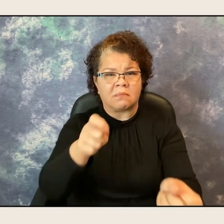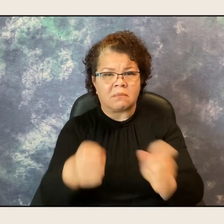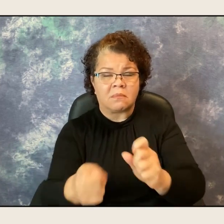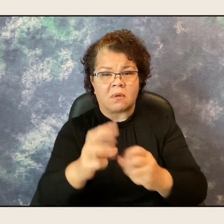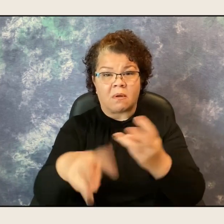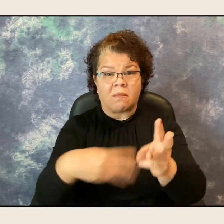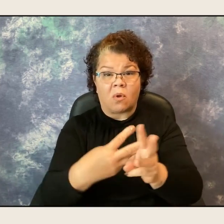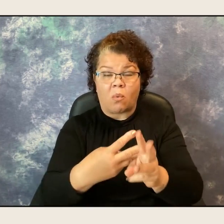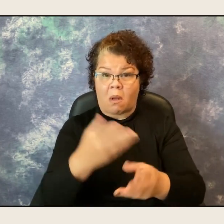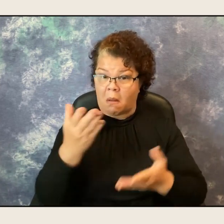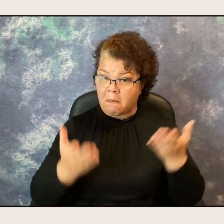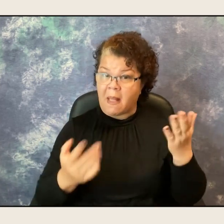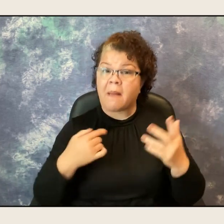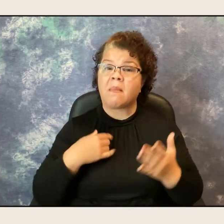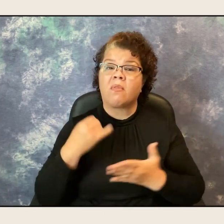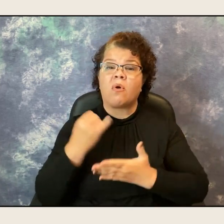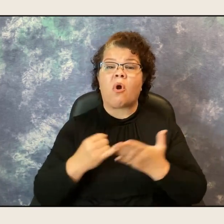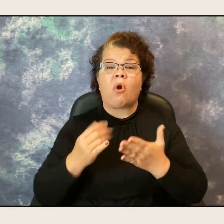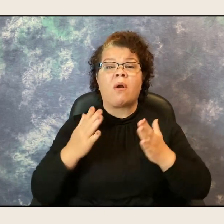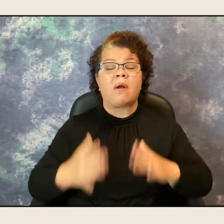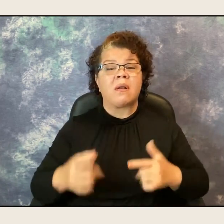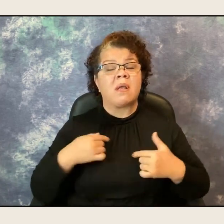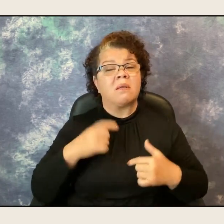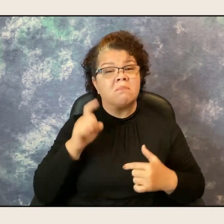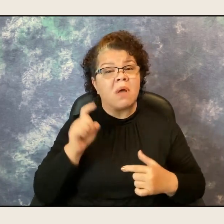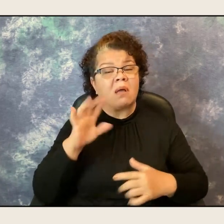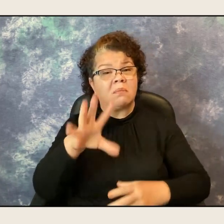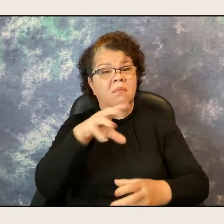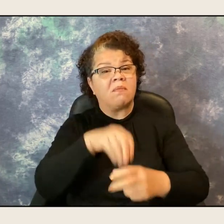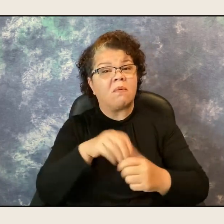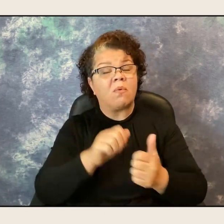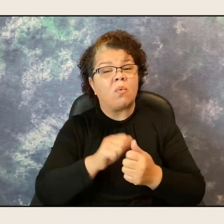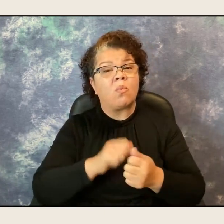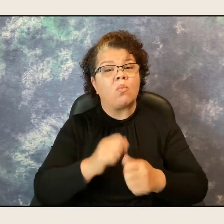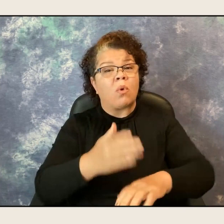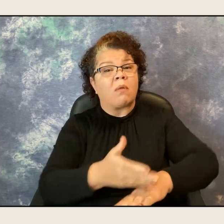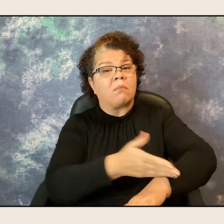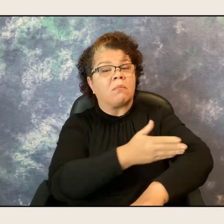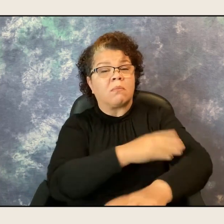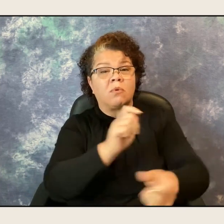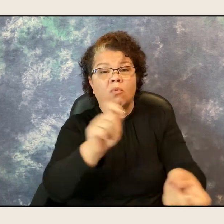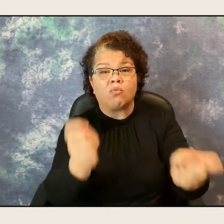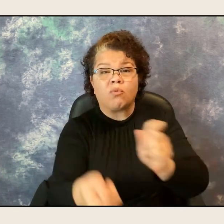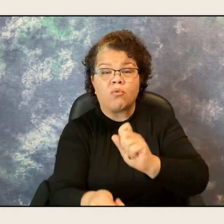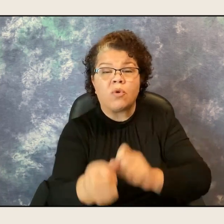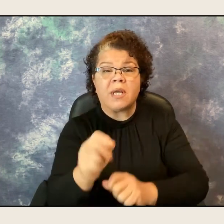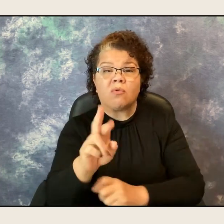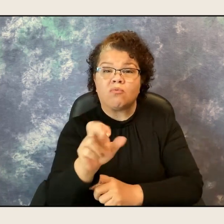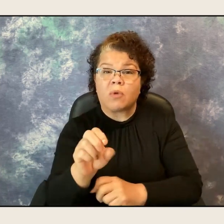to be part of the remaking, and to provoke the possibility.